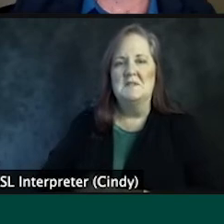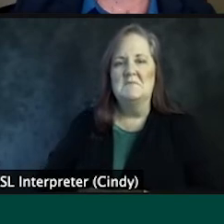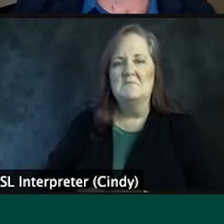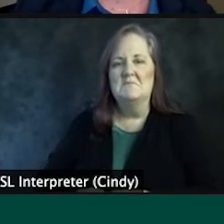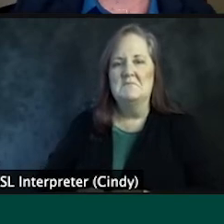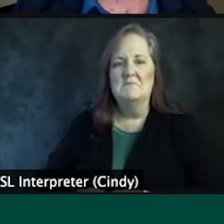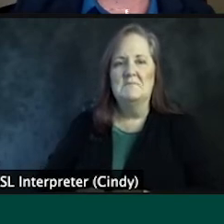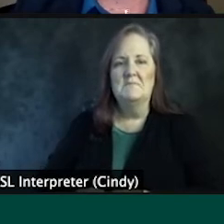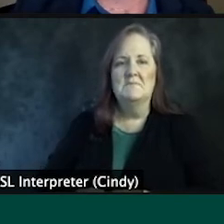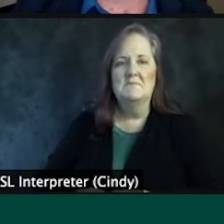who favor this proposition?